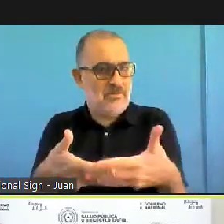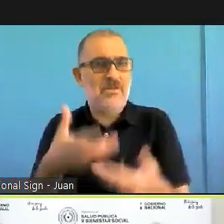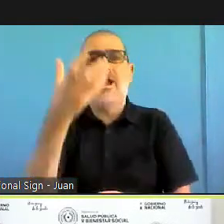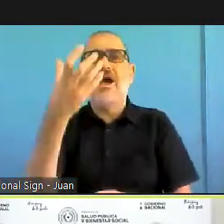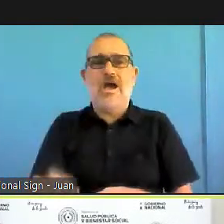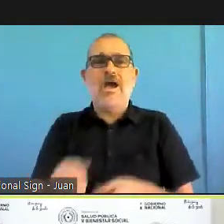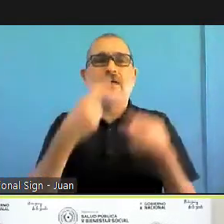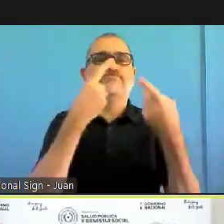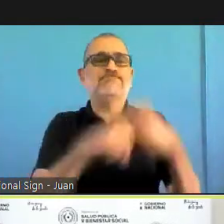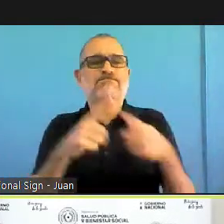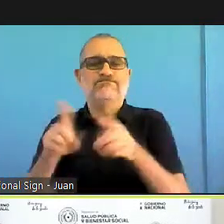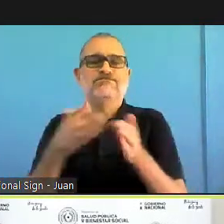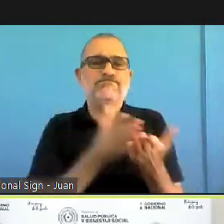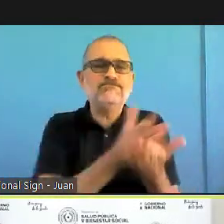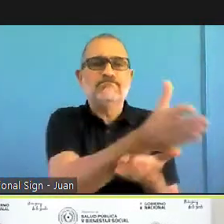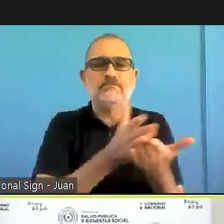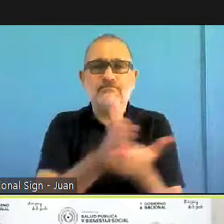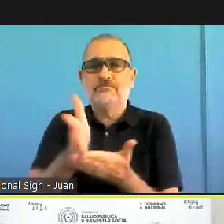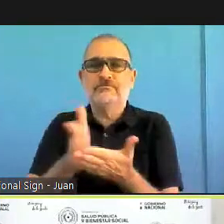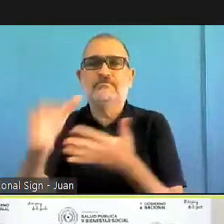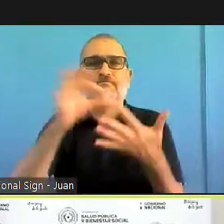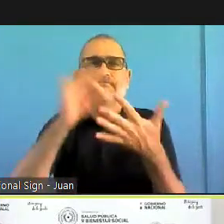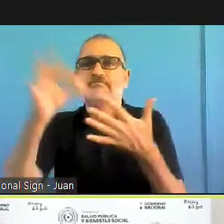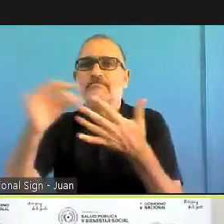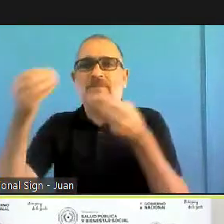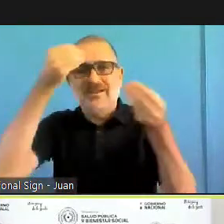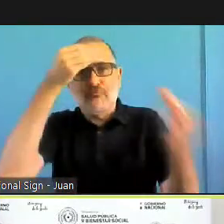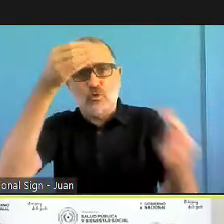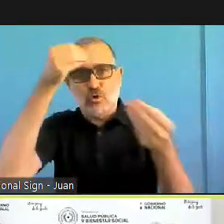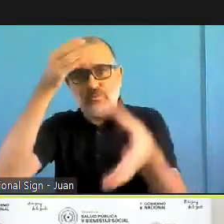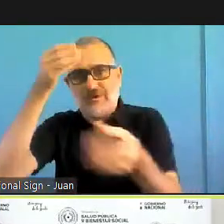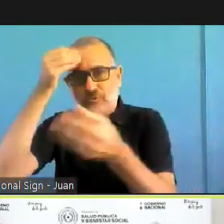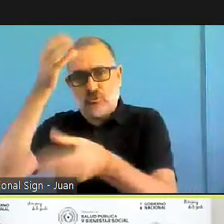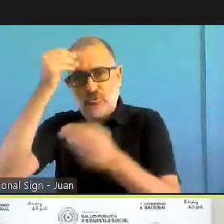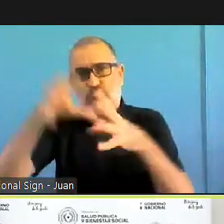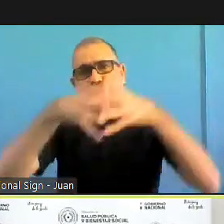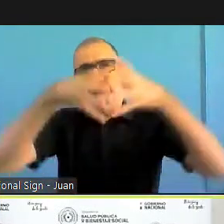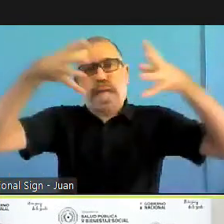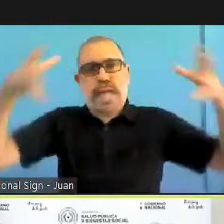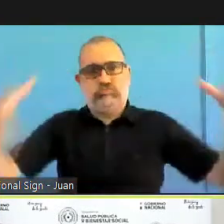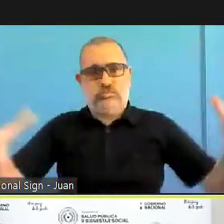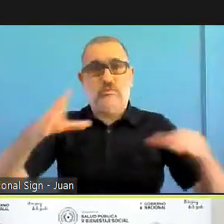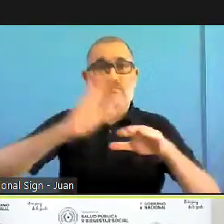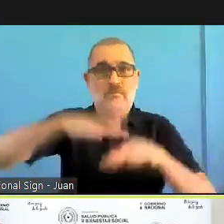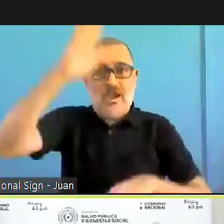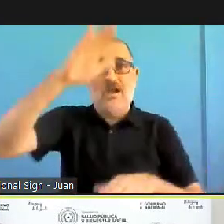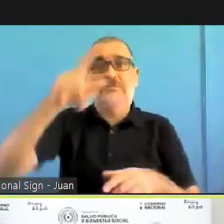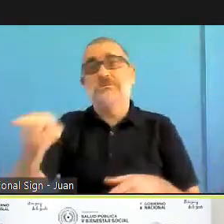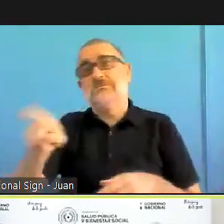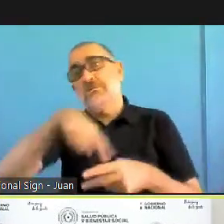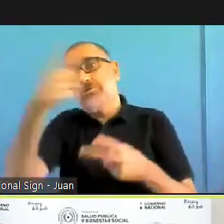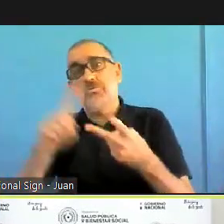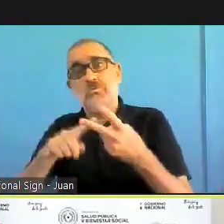So we think it's very important to work on mental health by talking about life online.